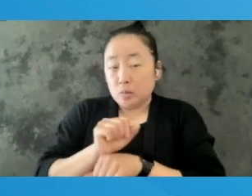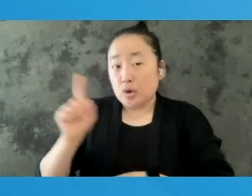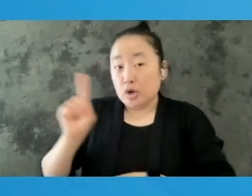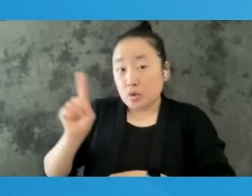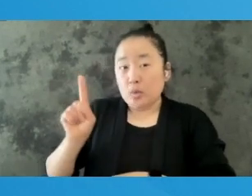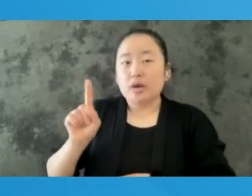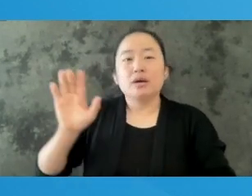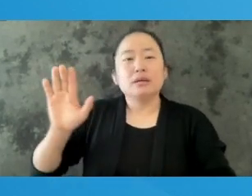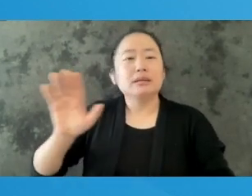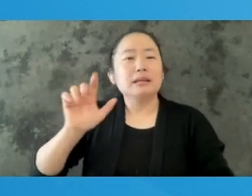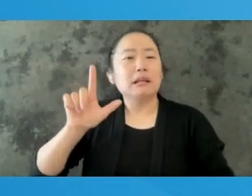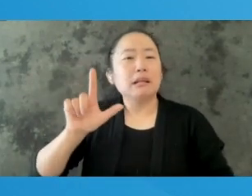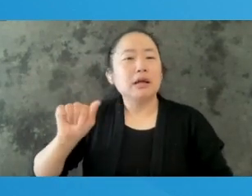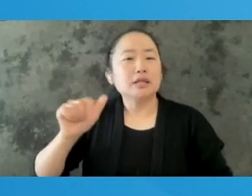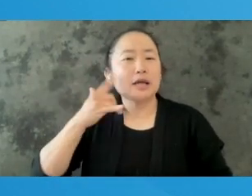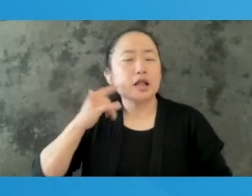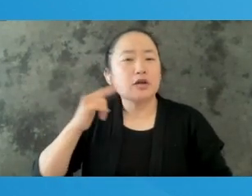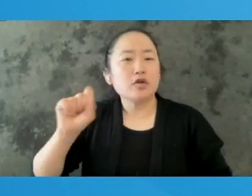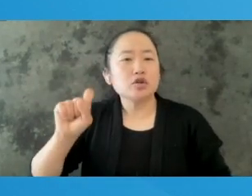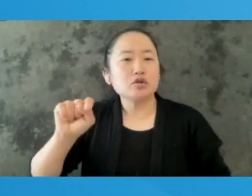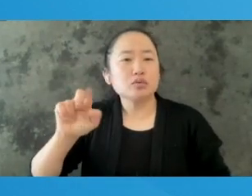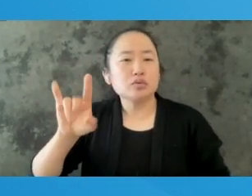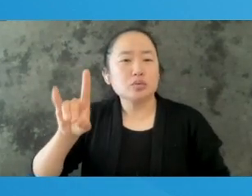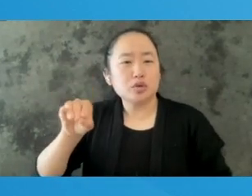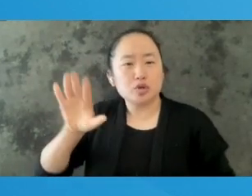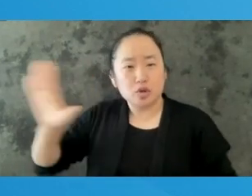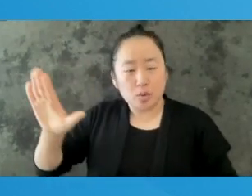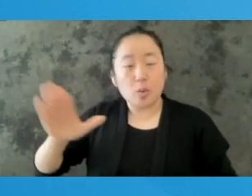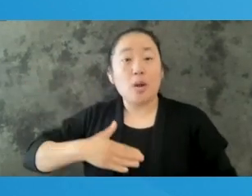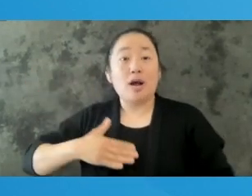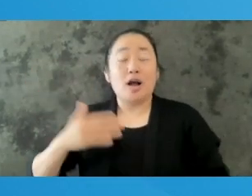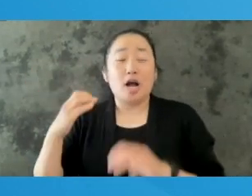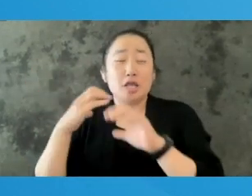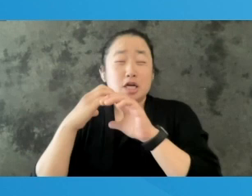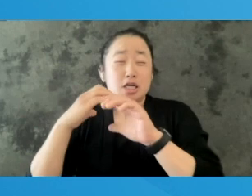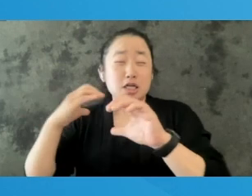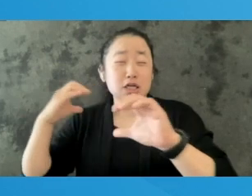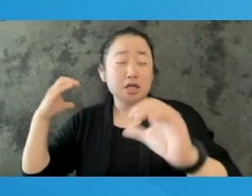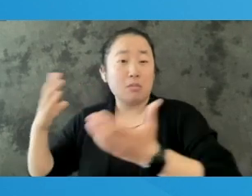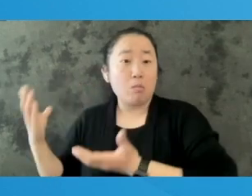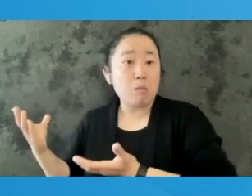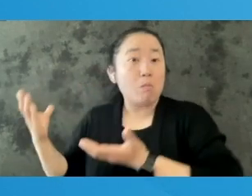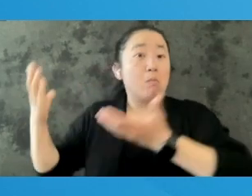was brought out here on a large truck, really, really large truck, and then installed.